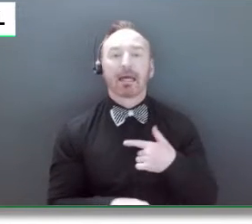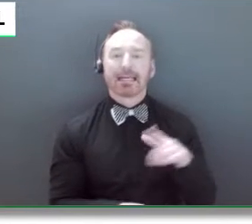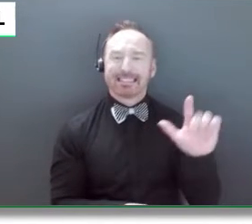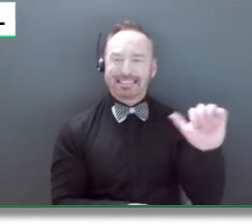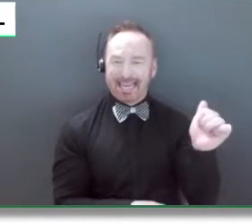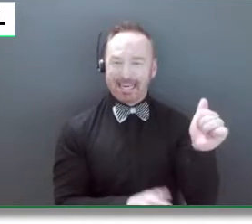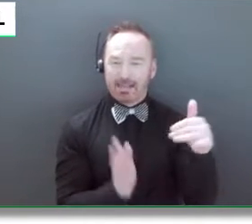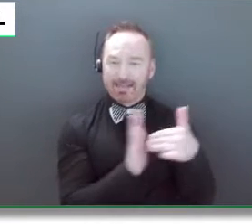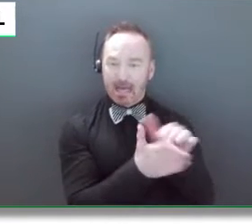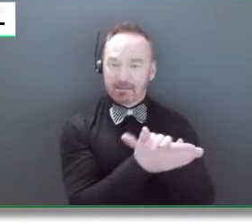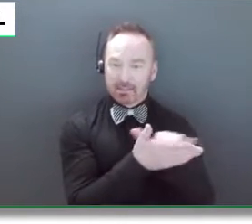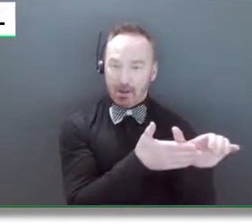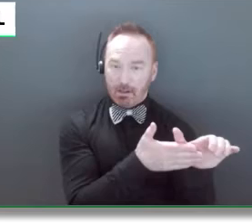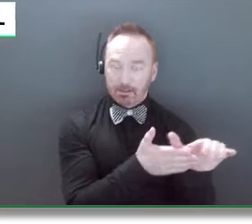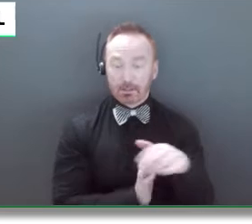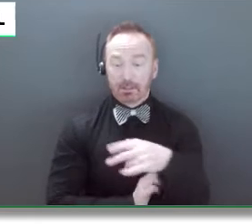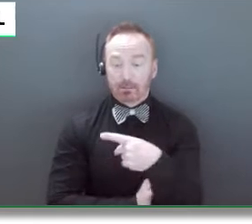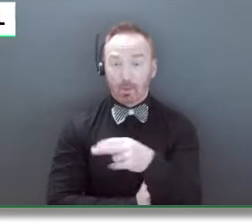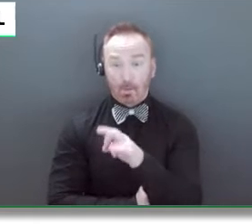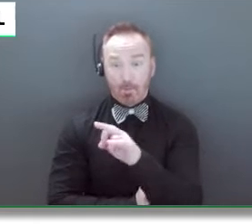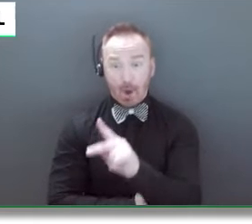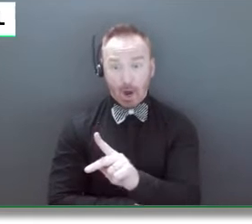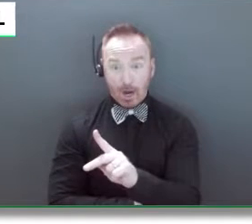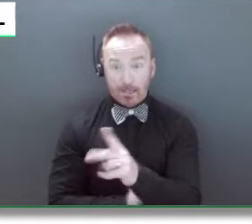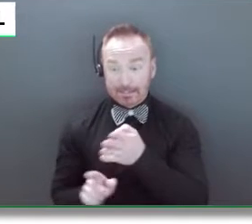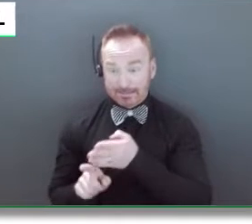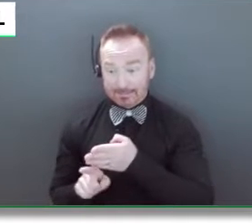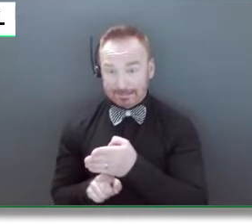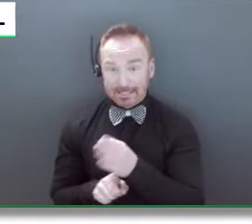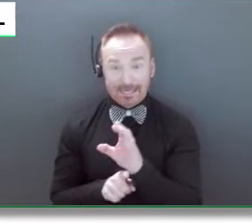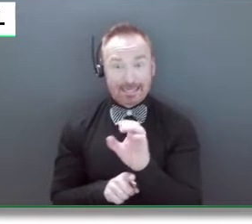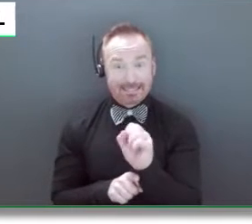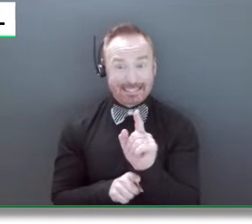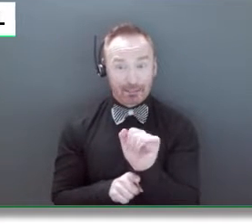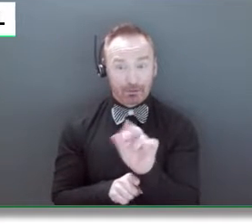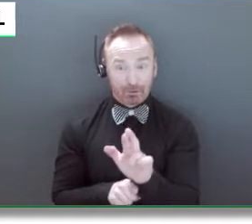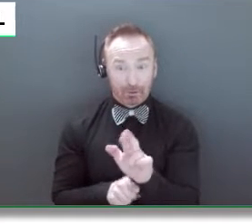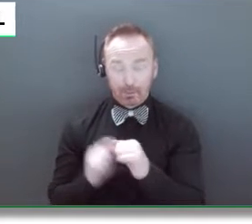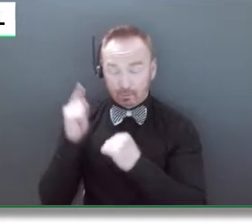sector to really think about how to utilize their budgets creatively and see